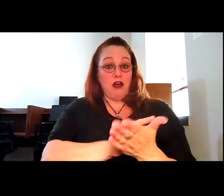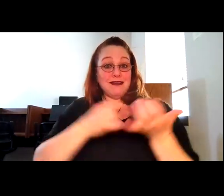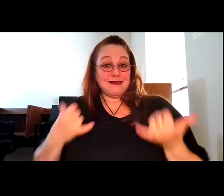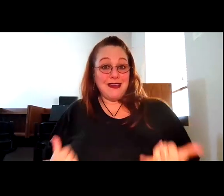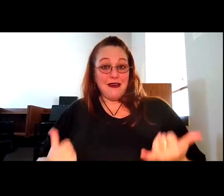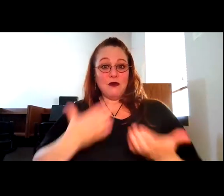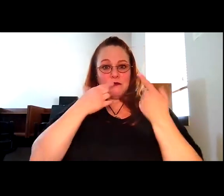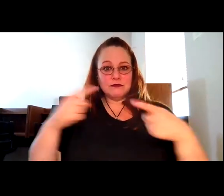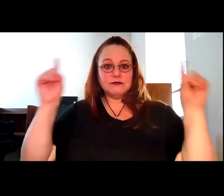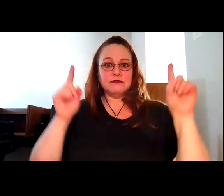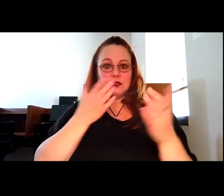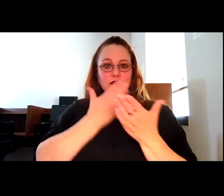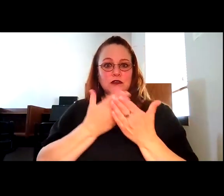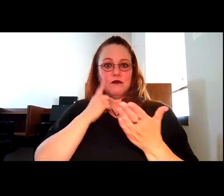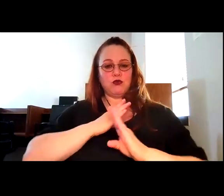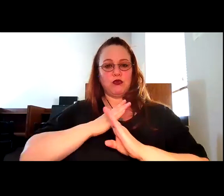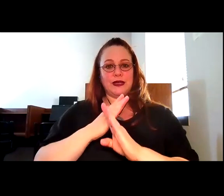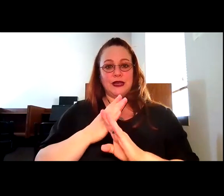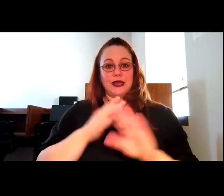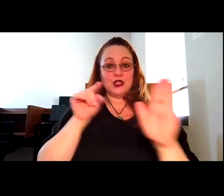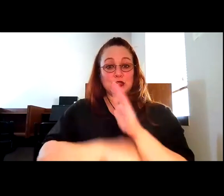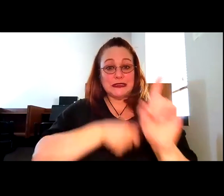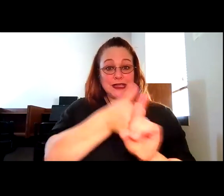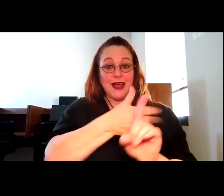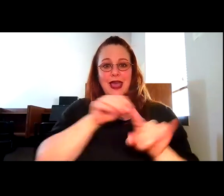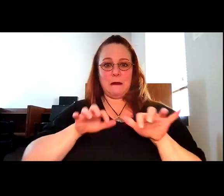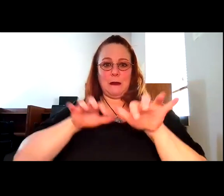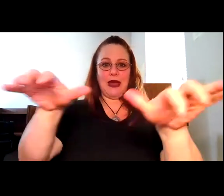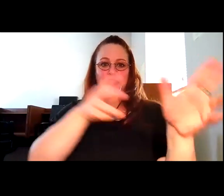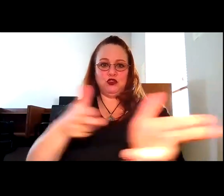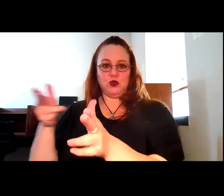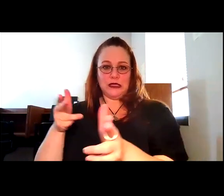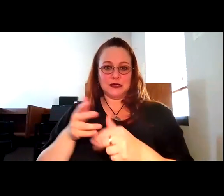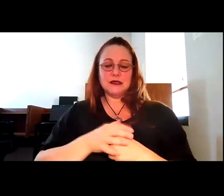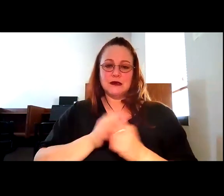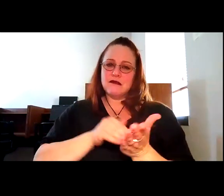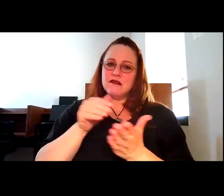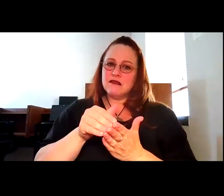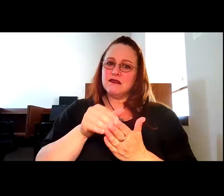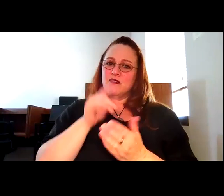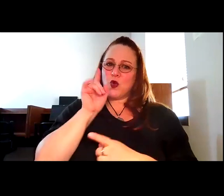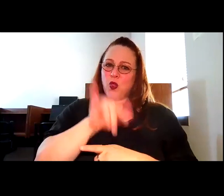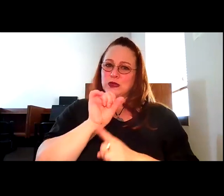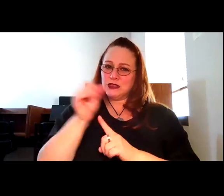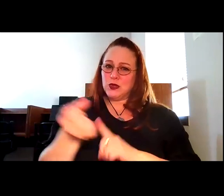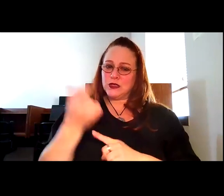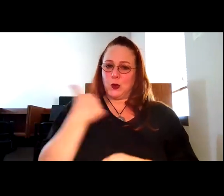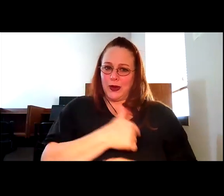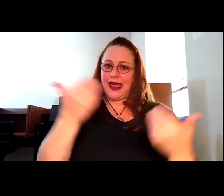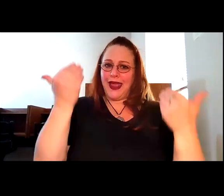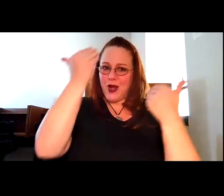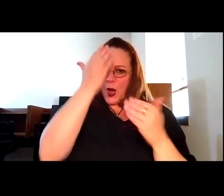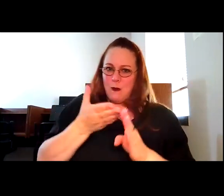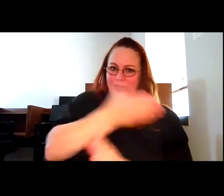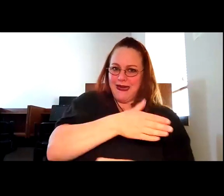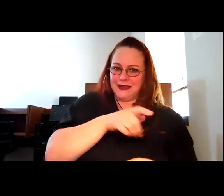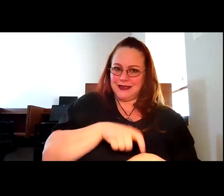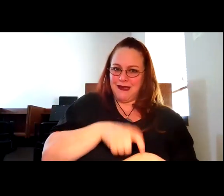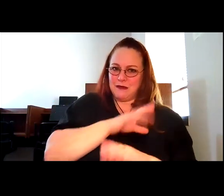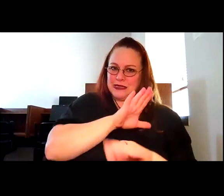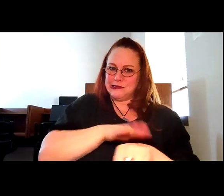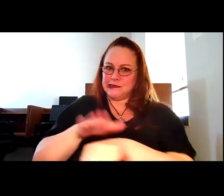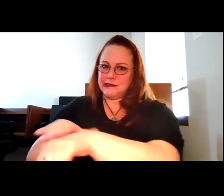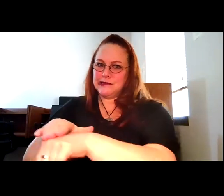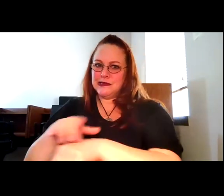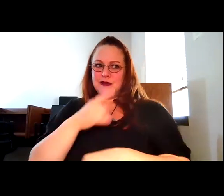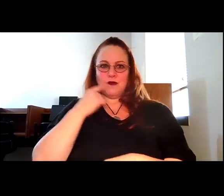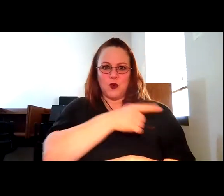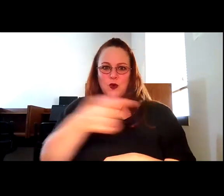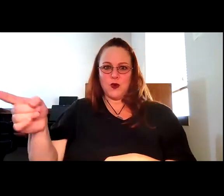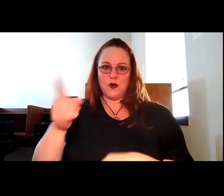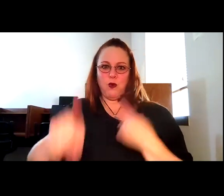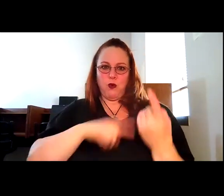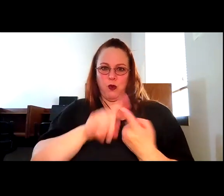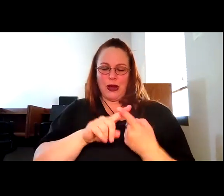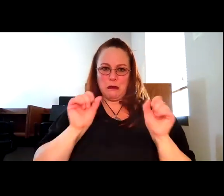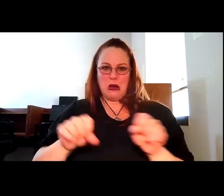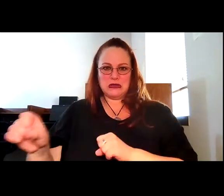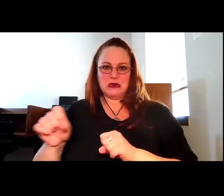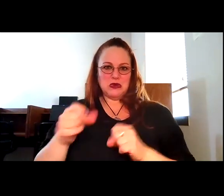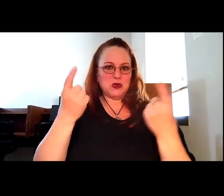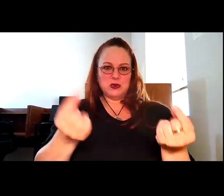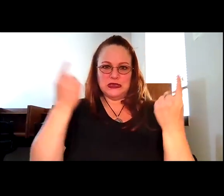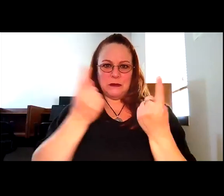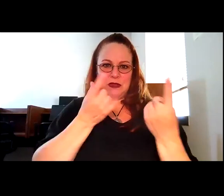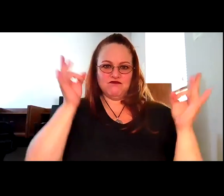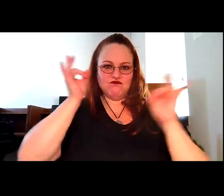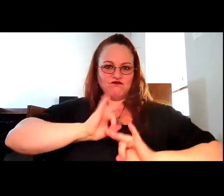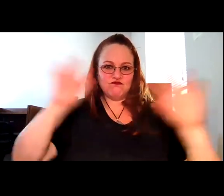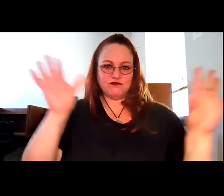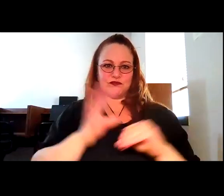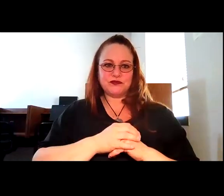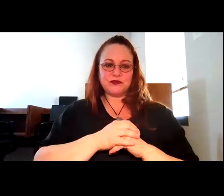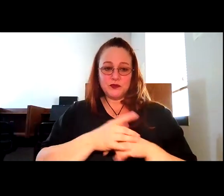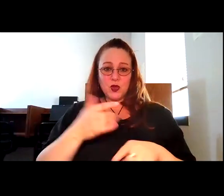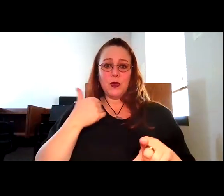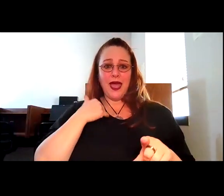Robyn Thomas: as well as mass shootings. So a lot of times in both of those instances we do have indicators that someone is at risk, and there was just recently in the Bipartisan Sa for Communities Act, an allocation of two hundred and fifty million dollars in funding to help States implement